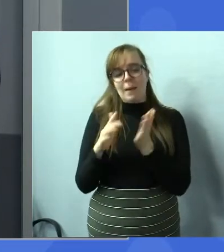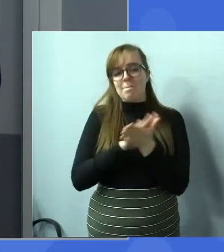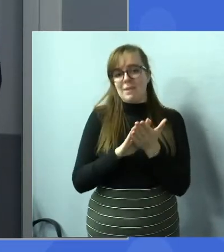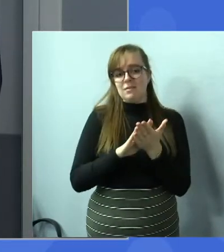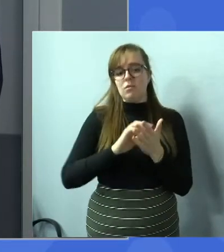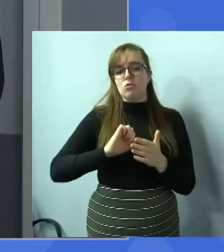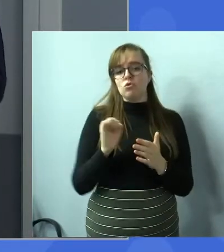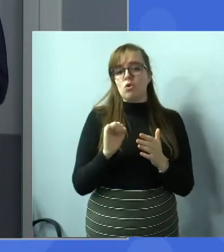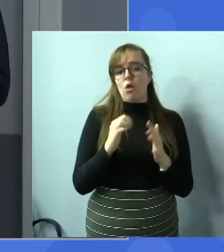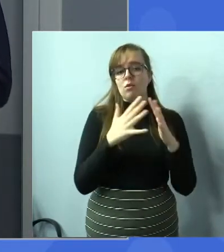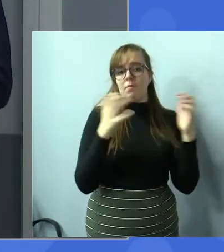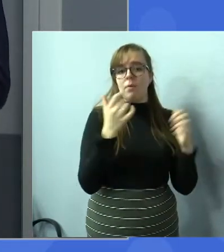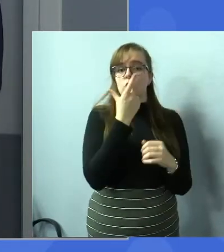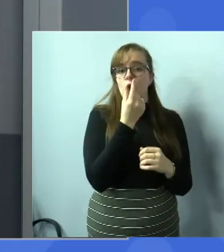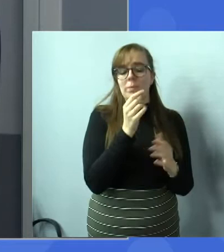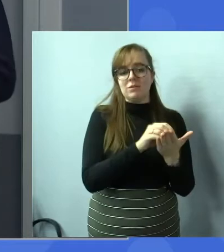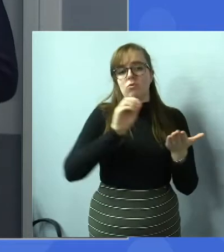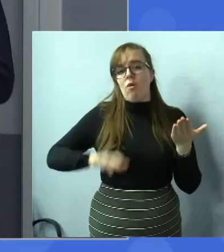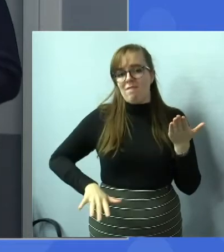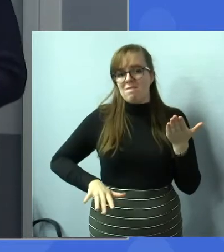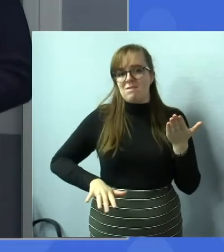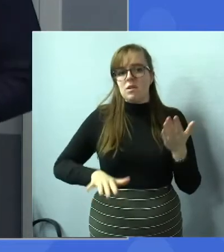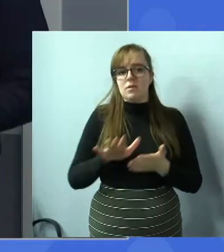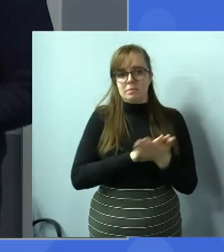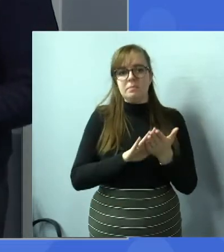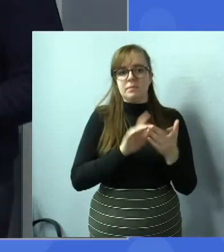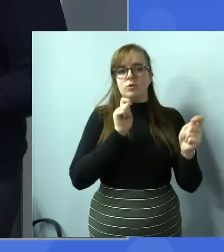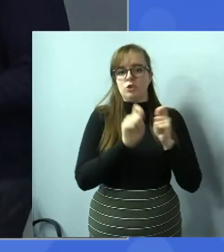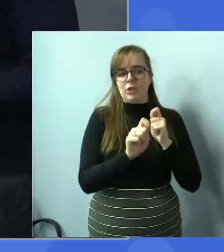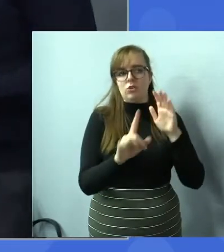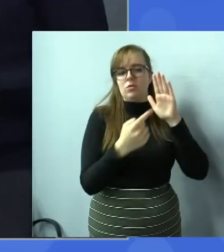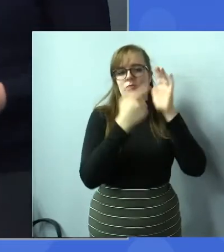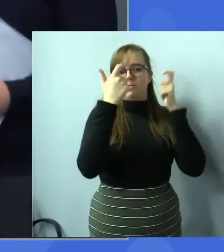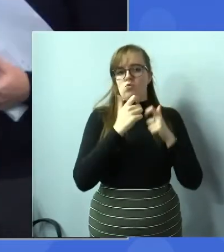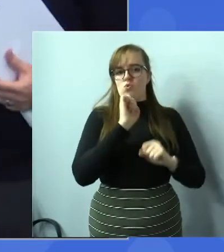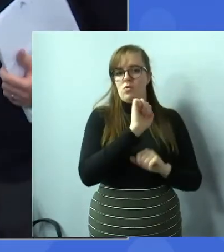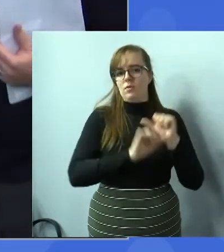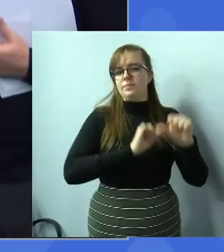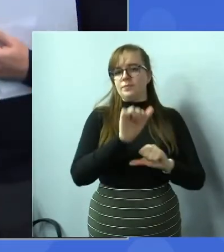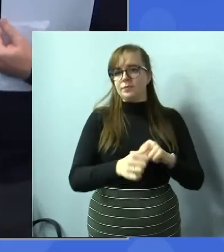of Parliament's competence and therefore to make a defeat in the Supreme Court more than David but I think the question is may be able applied is slightly